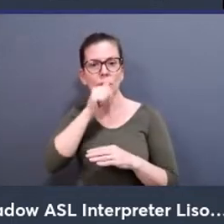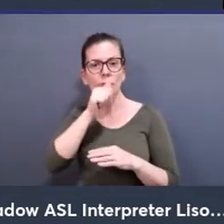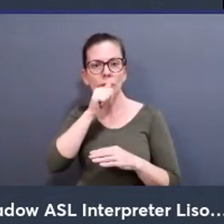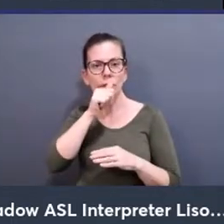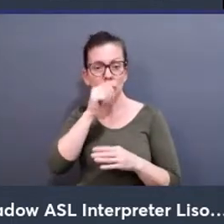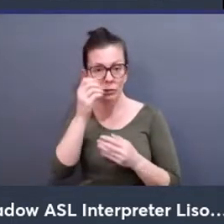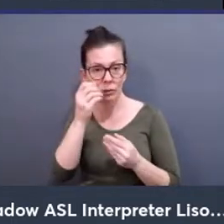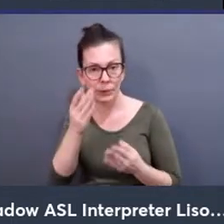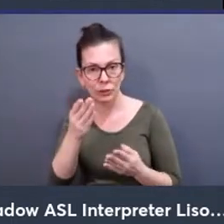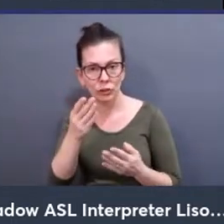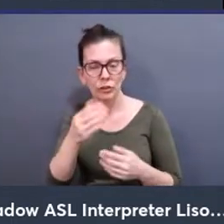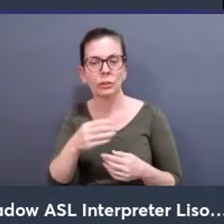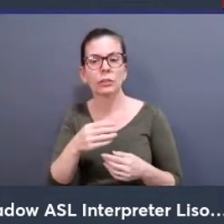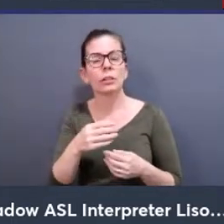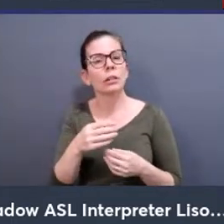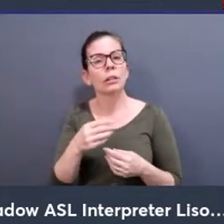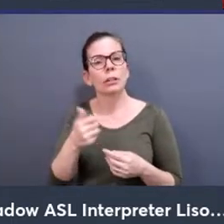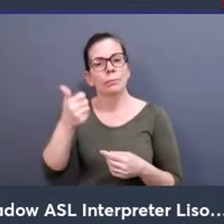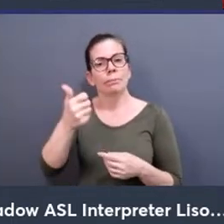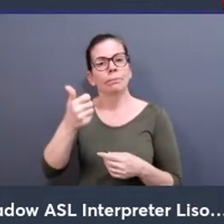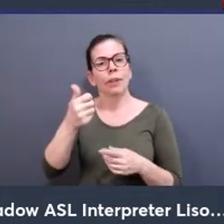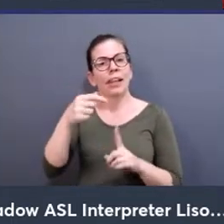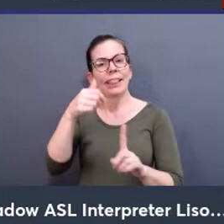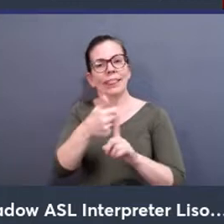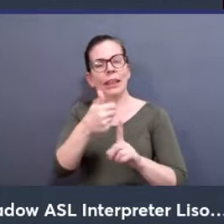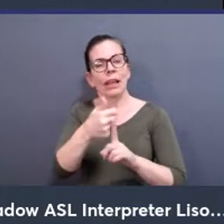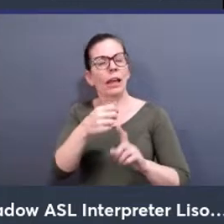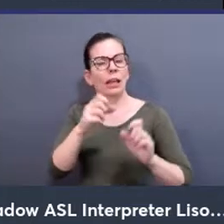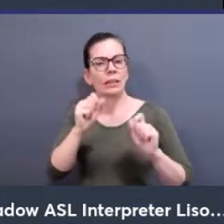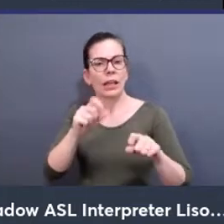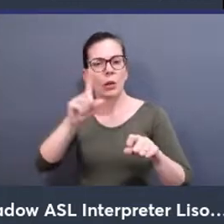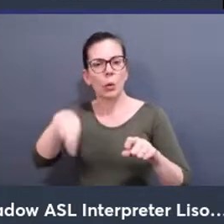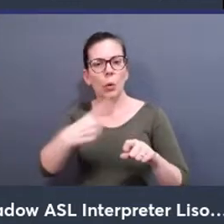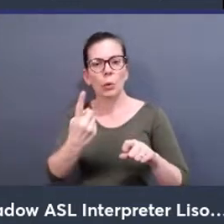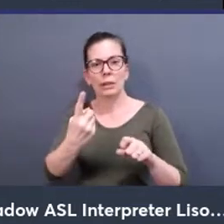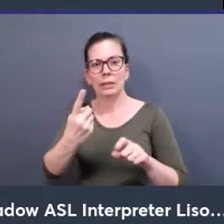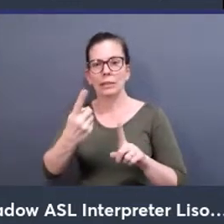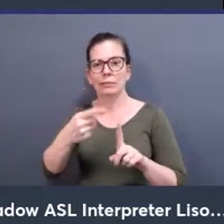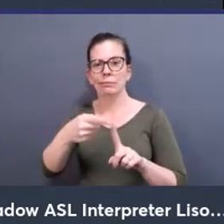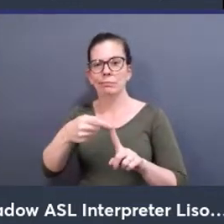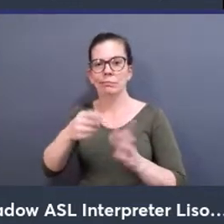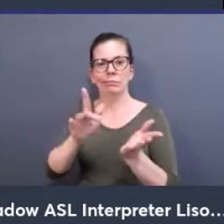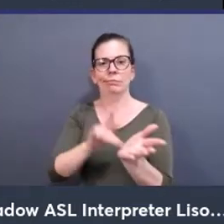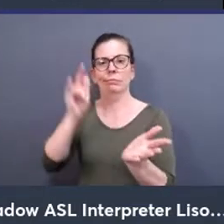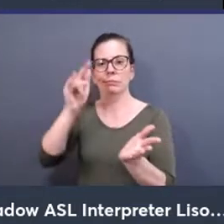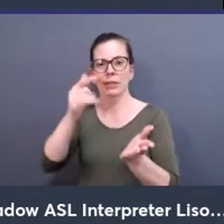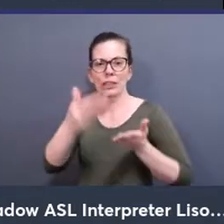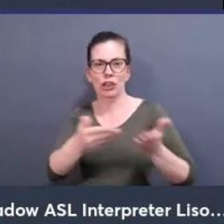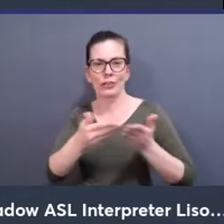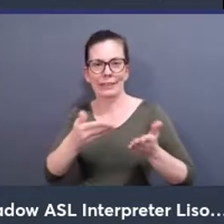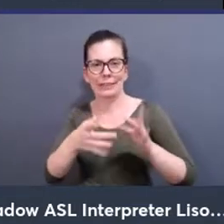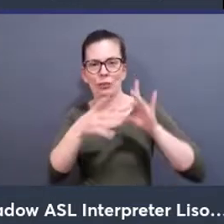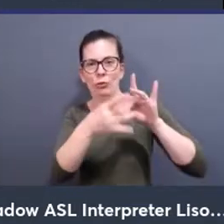they would only be able to abuse the services that are associated with it,